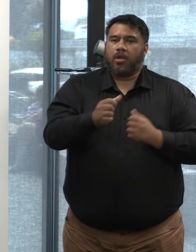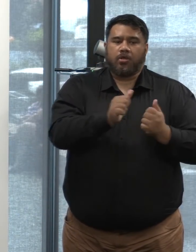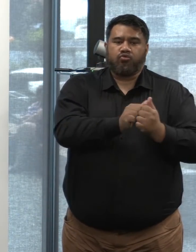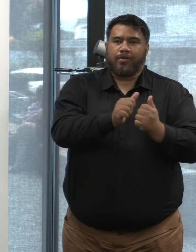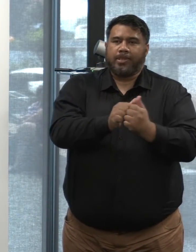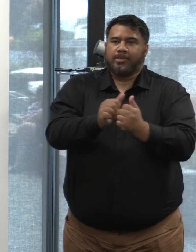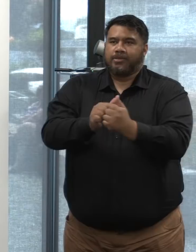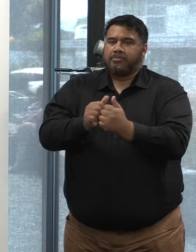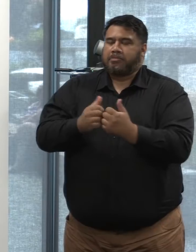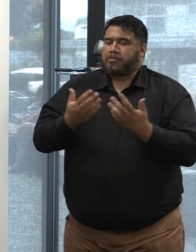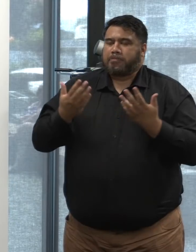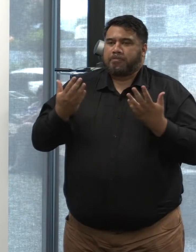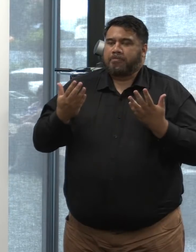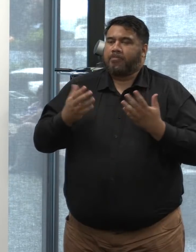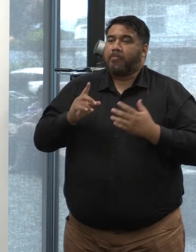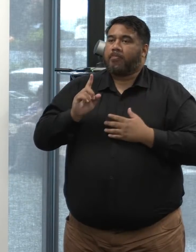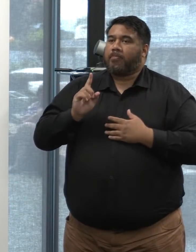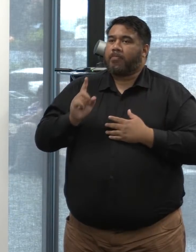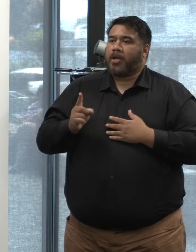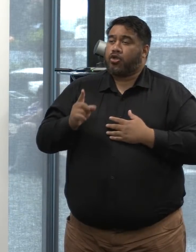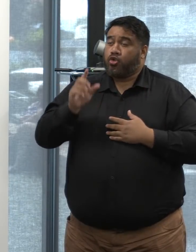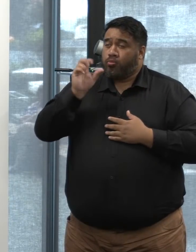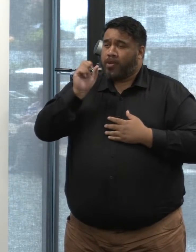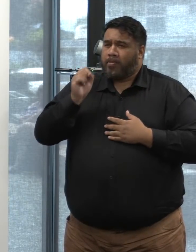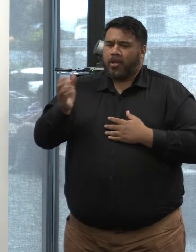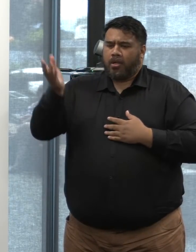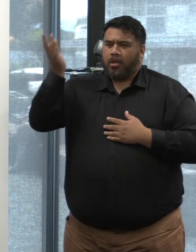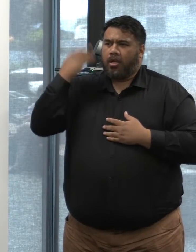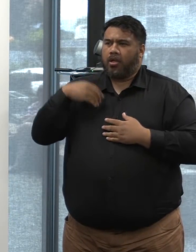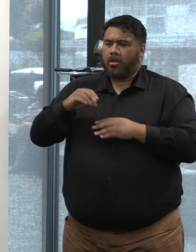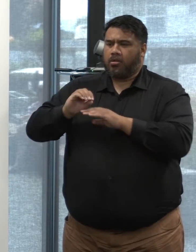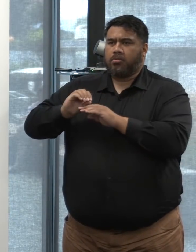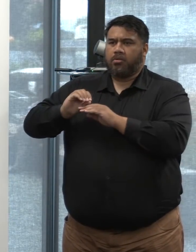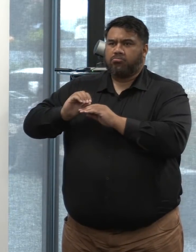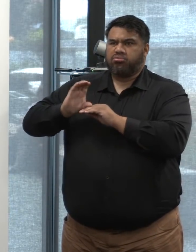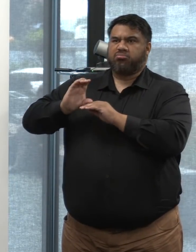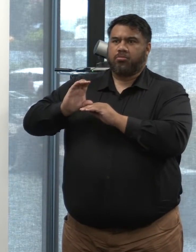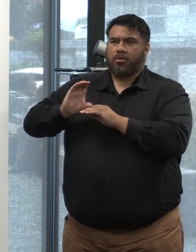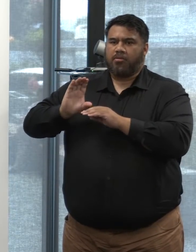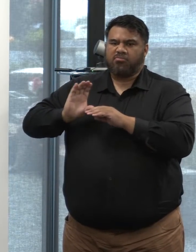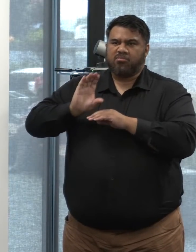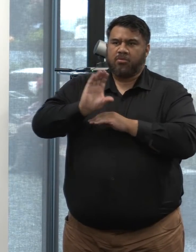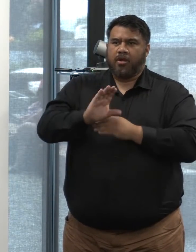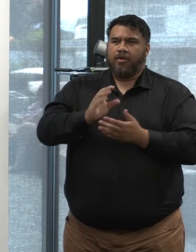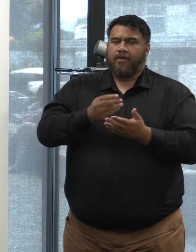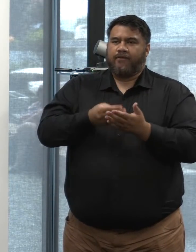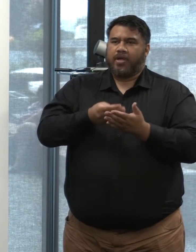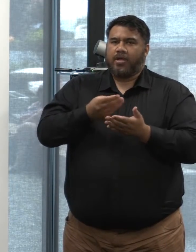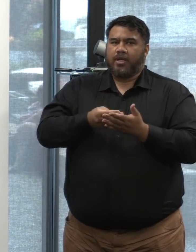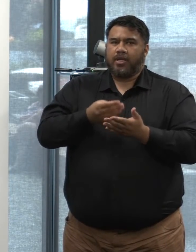I can't speak to an individual arrangement, but you